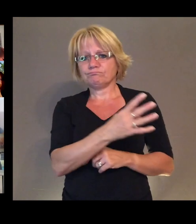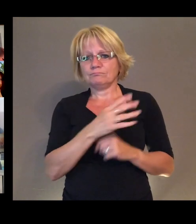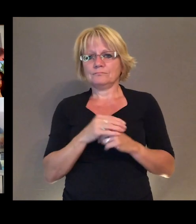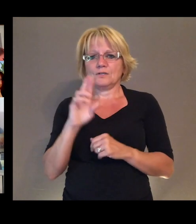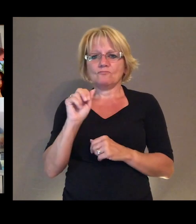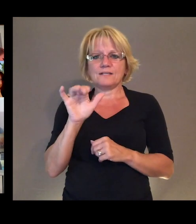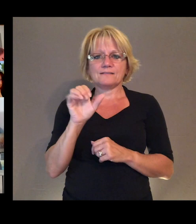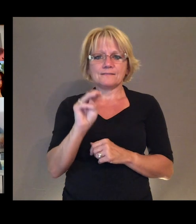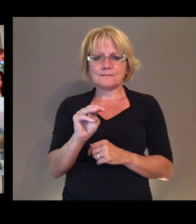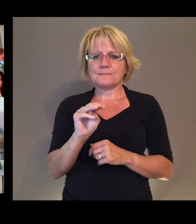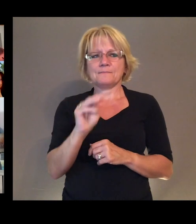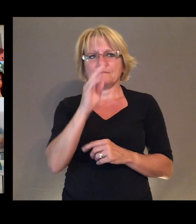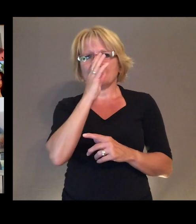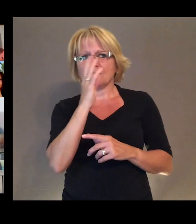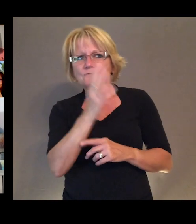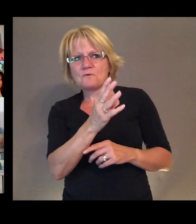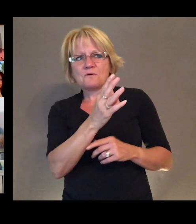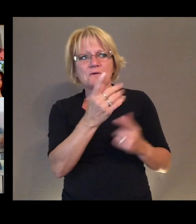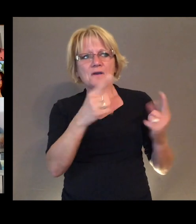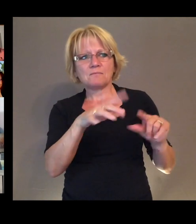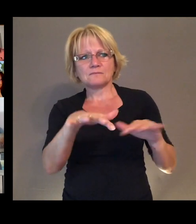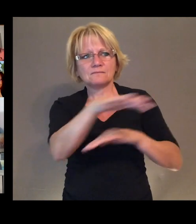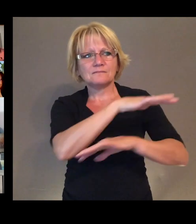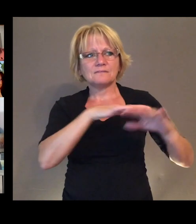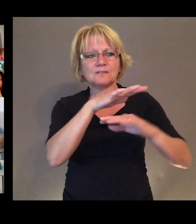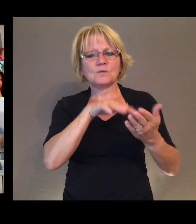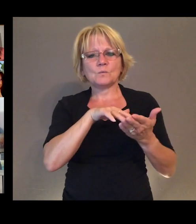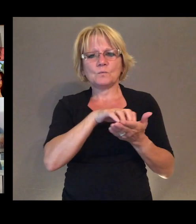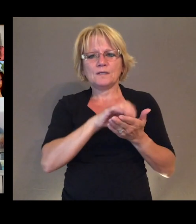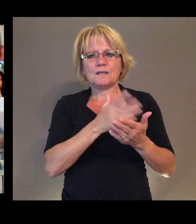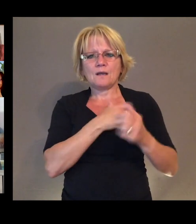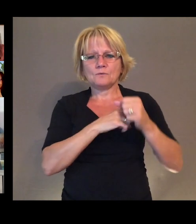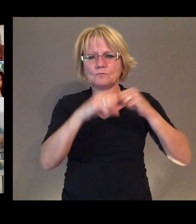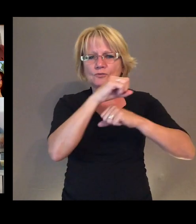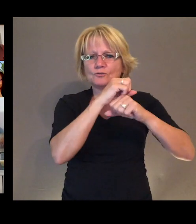that have suffused the structures that we live in today, you know, from everything,